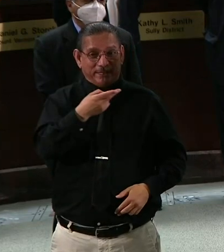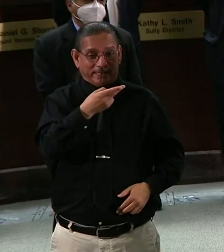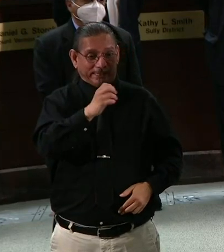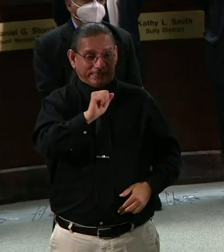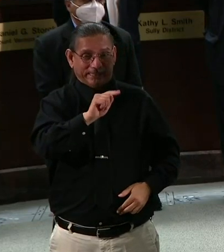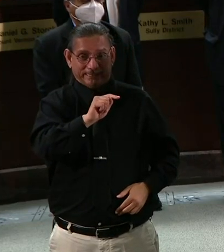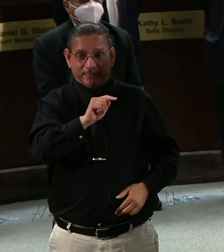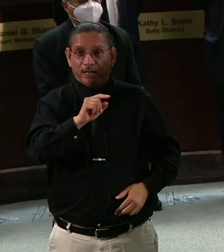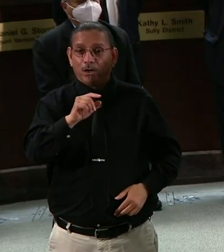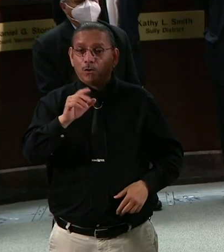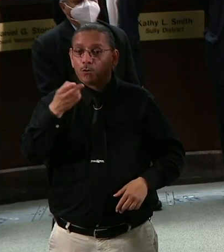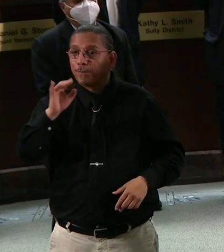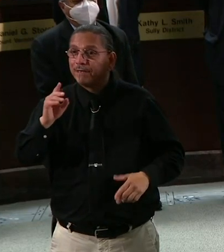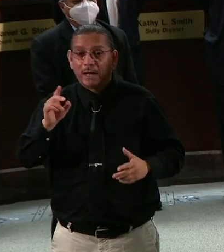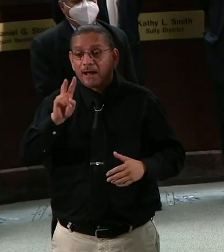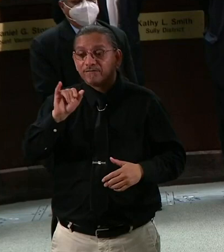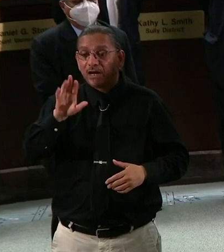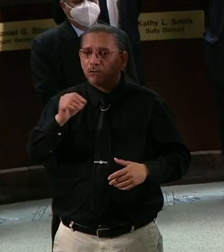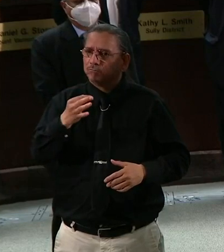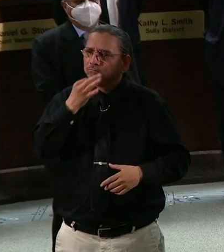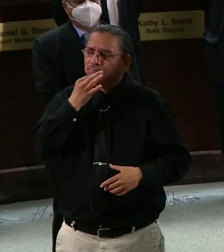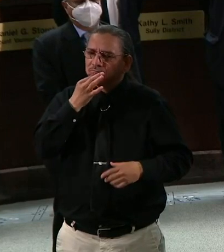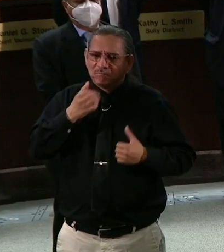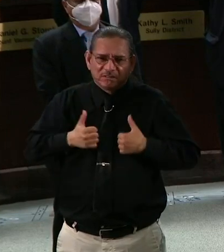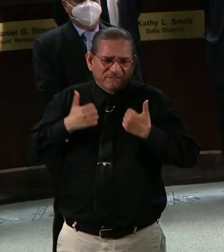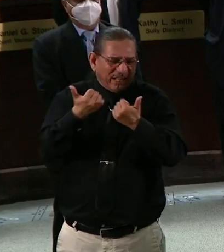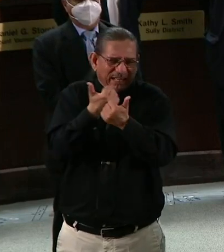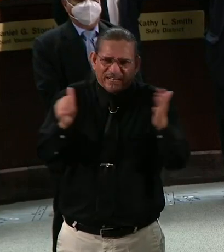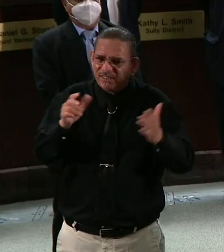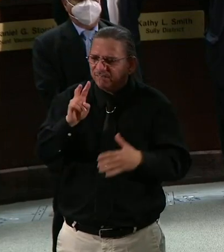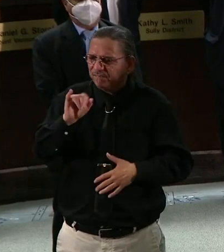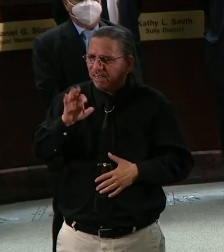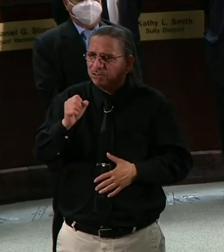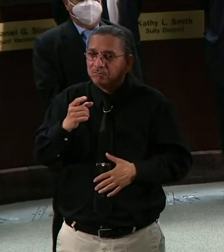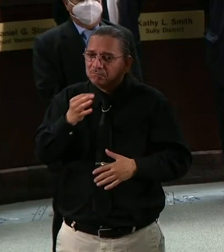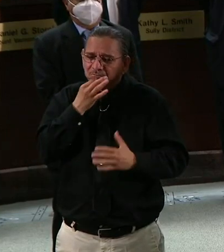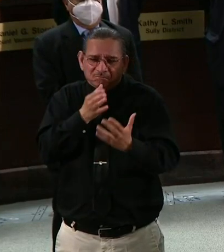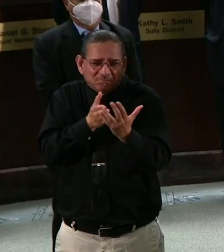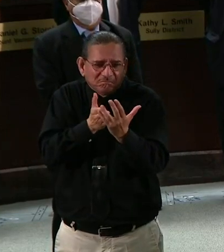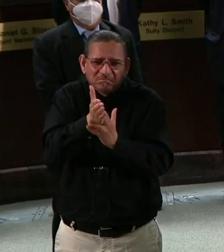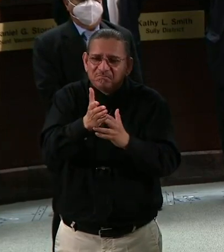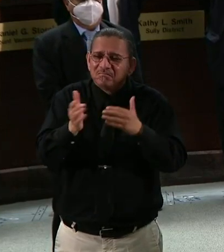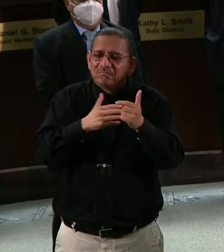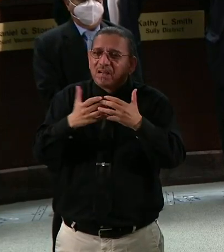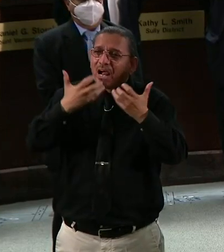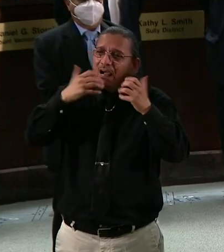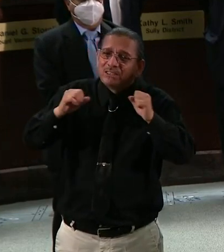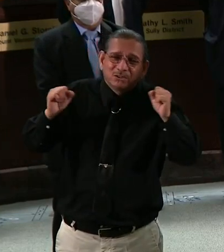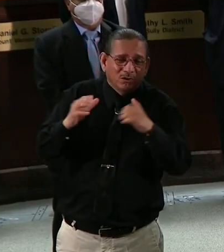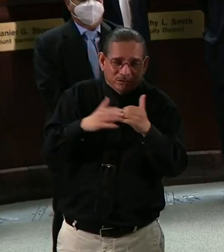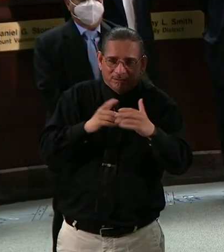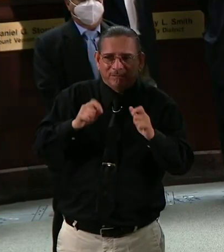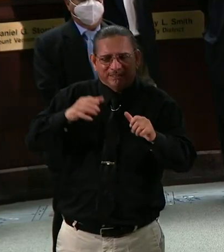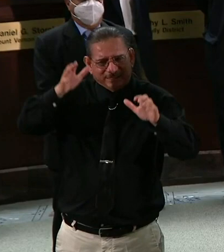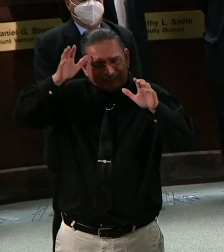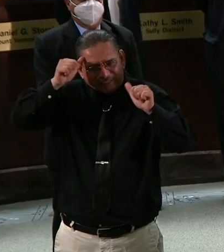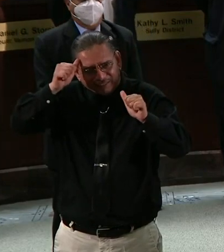TRENDS YEAH. STEVE THE VIRUS NOW IS GET THEM A BREAK IT'S NOT A SCIENCE LAB SO WE JUST